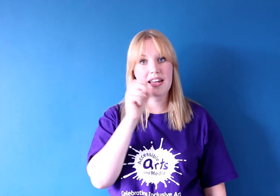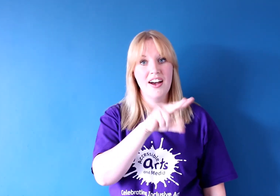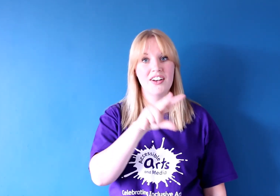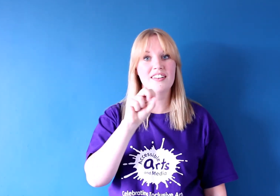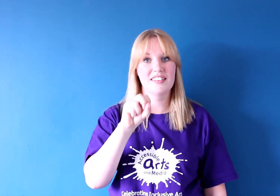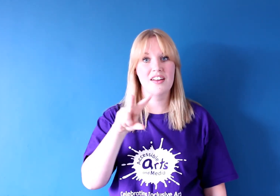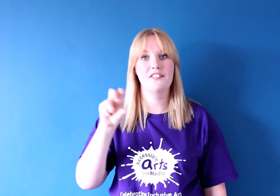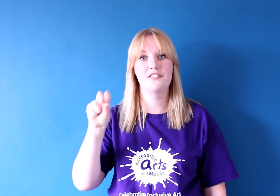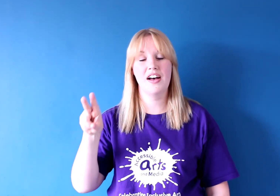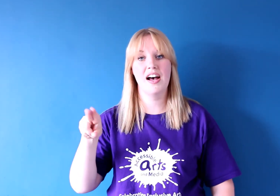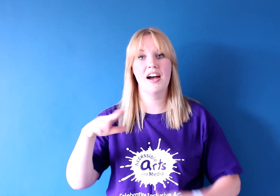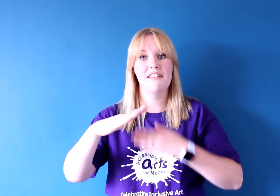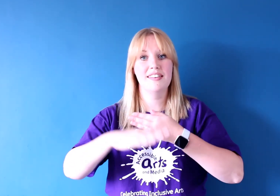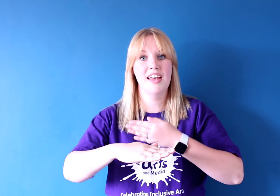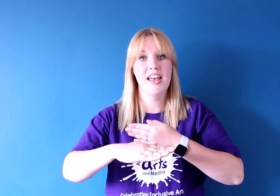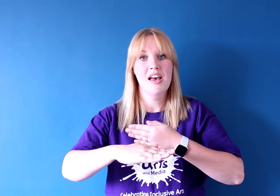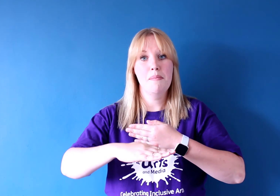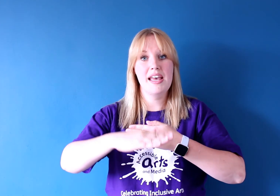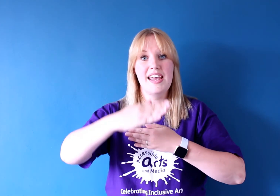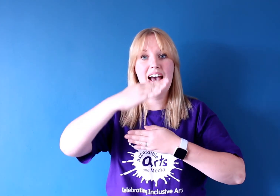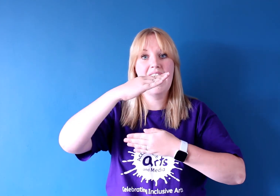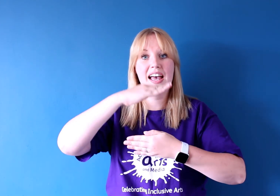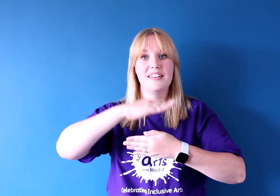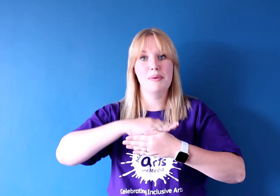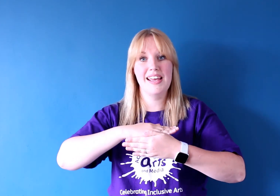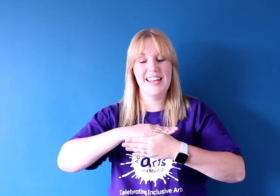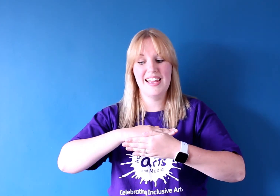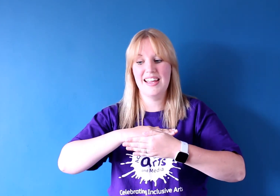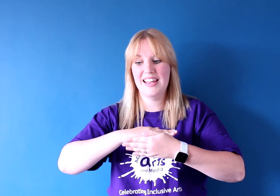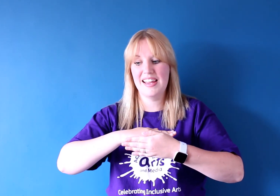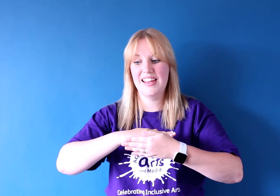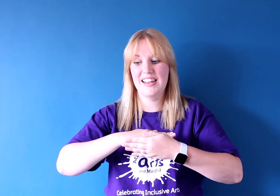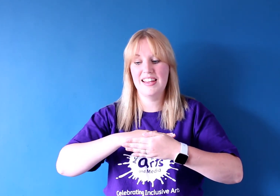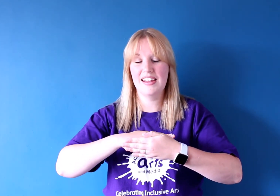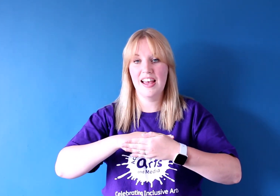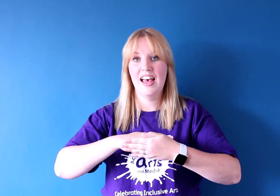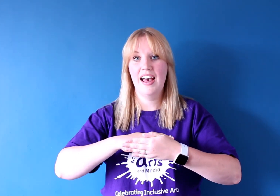On safari, stay behind me.